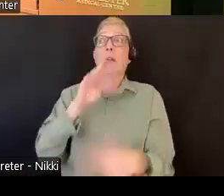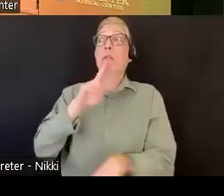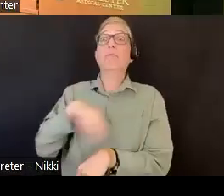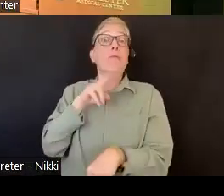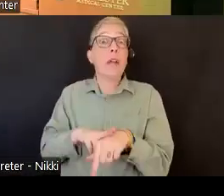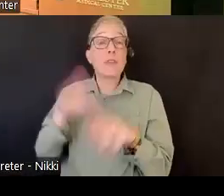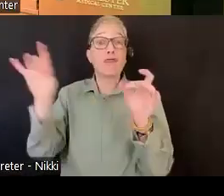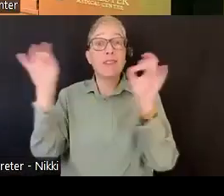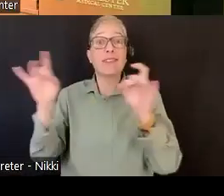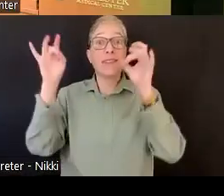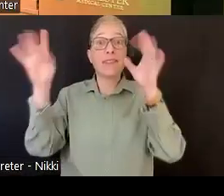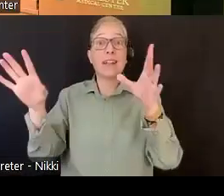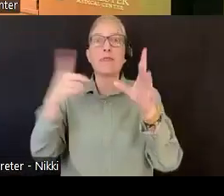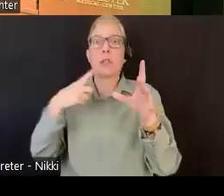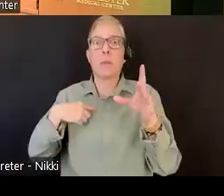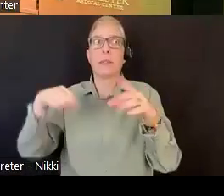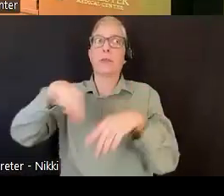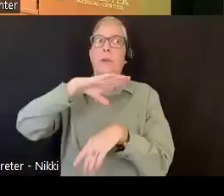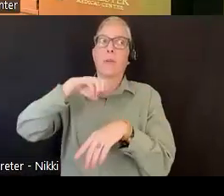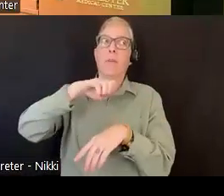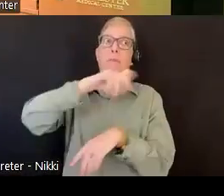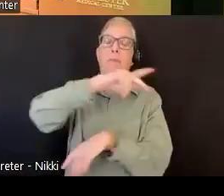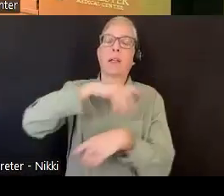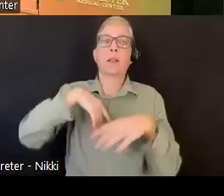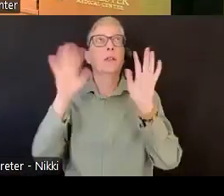do give up so quickly." So, I said, "You know what? I'm just going to go to Alabama and make